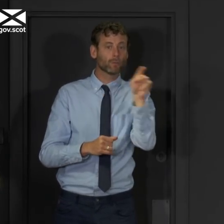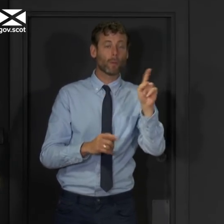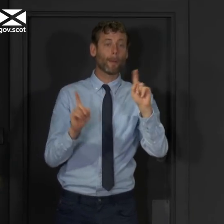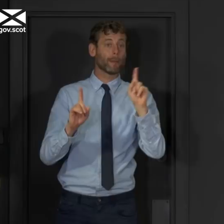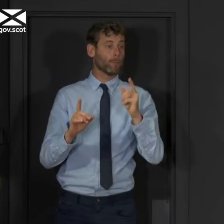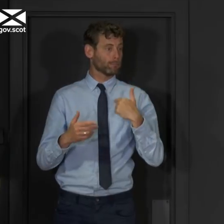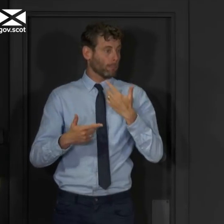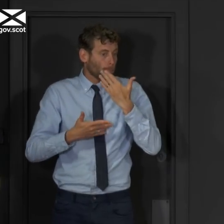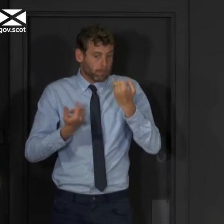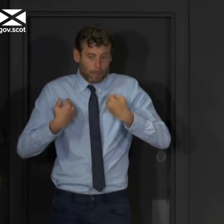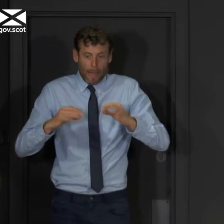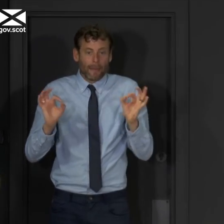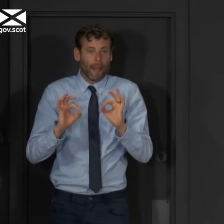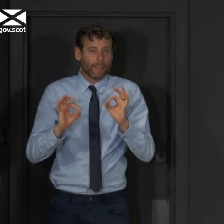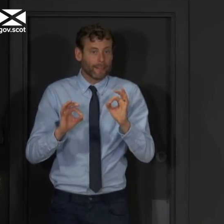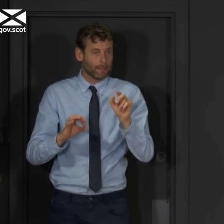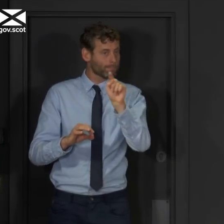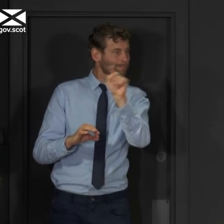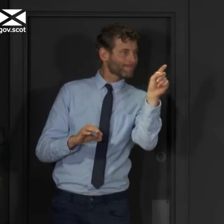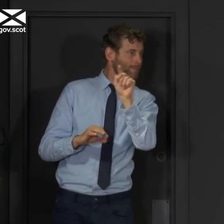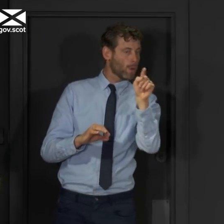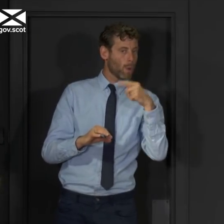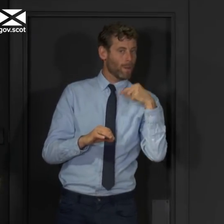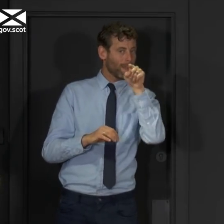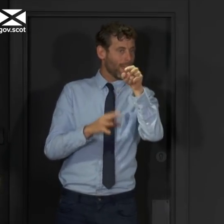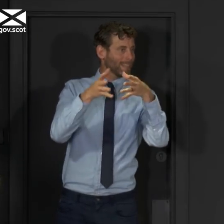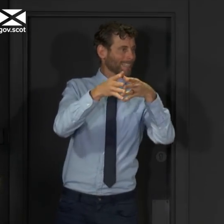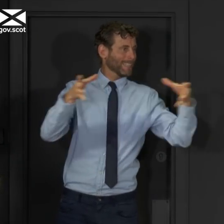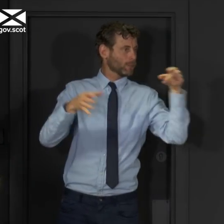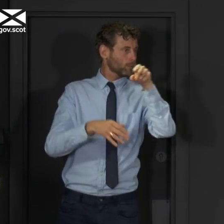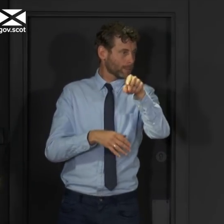be underneath those headlines changes in the different strands of our testing approach.